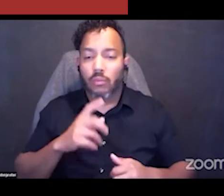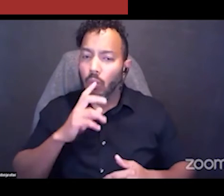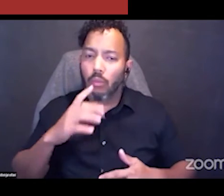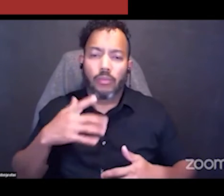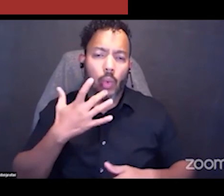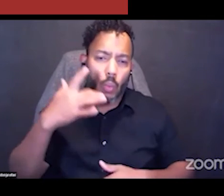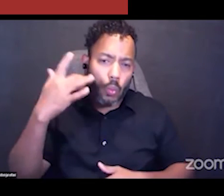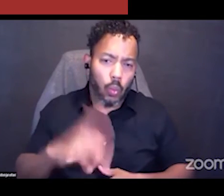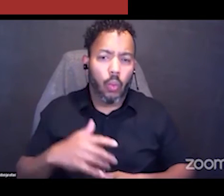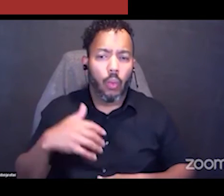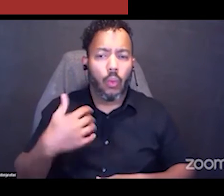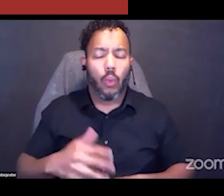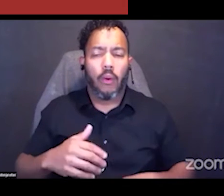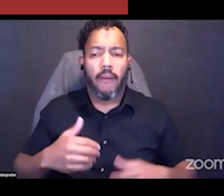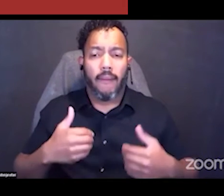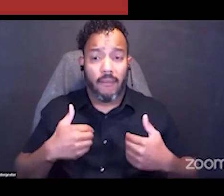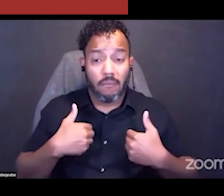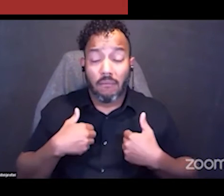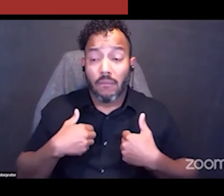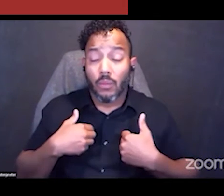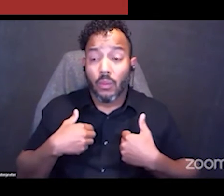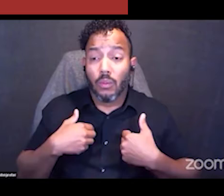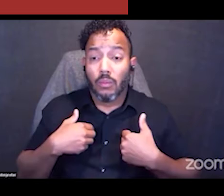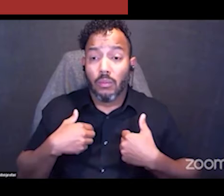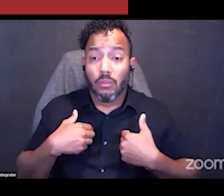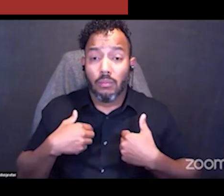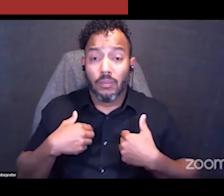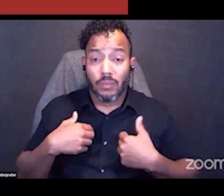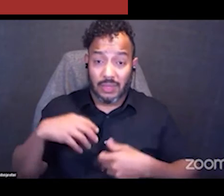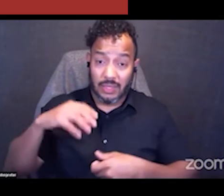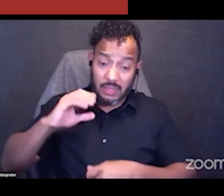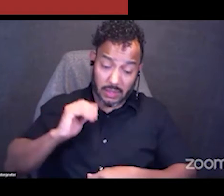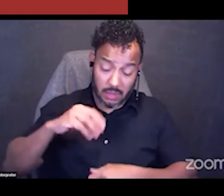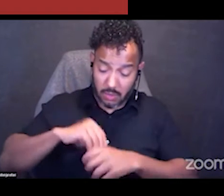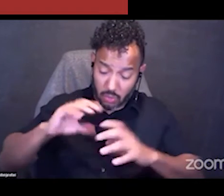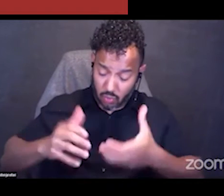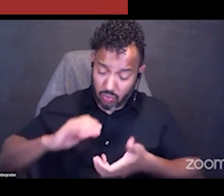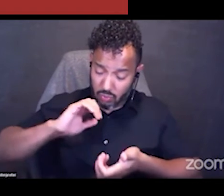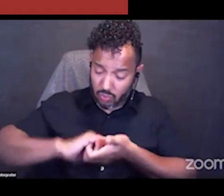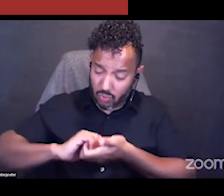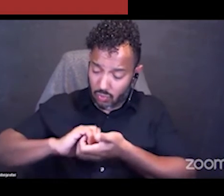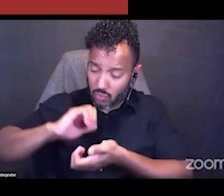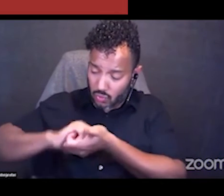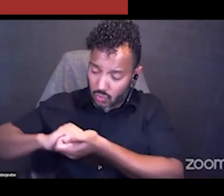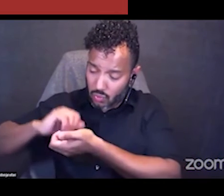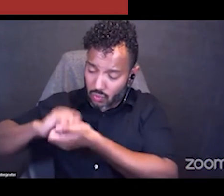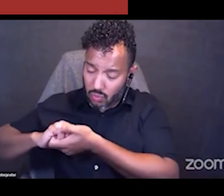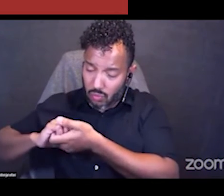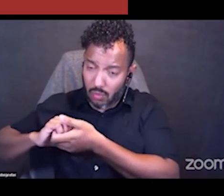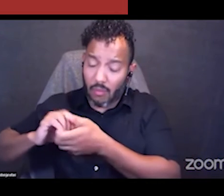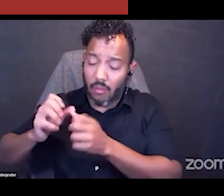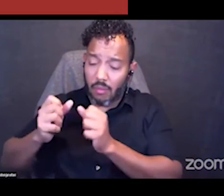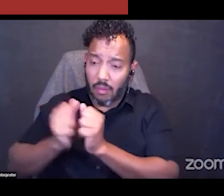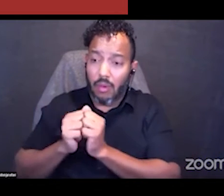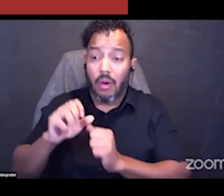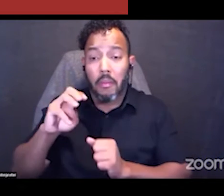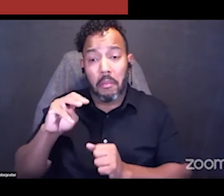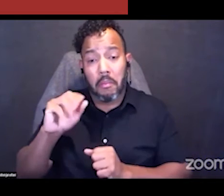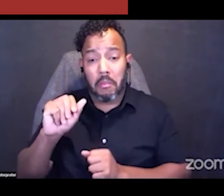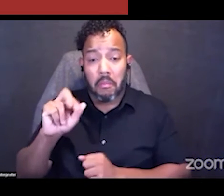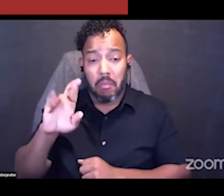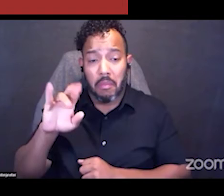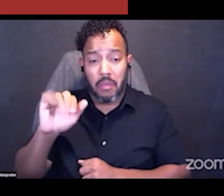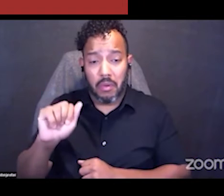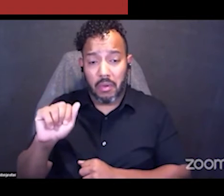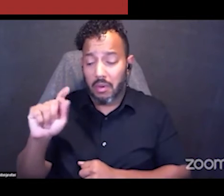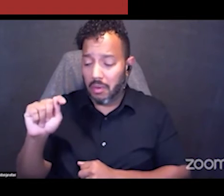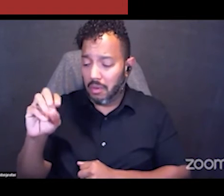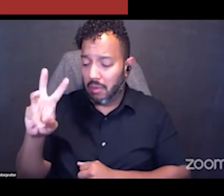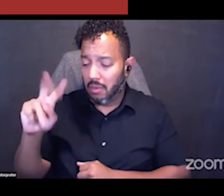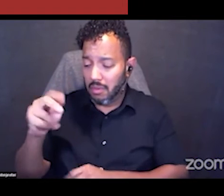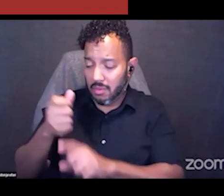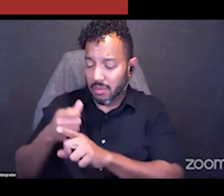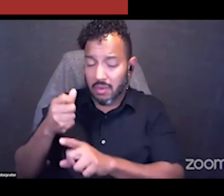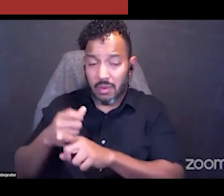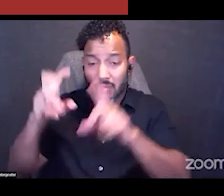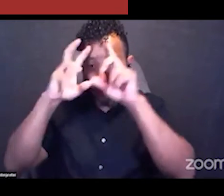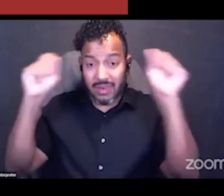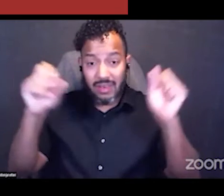to have among our partners in tonight's discussion, Maria town, who is the president and CEO of